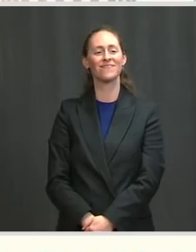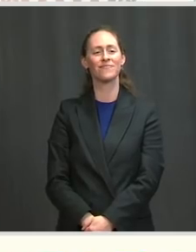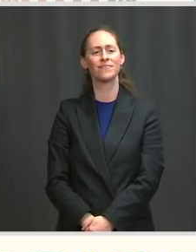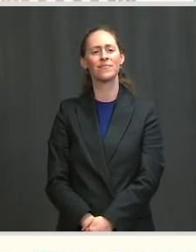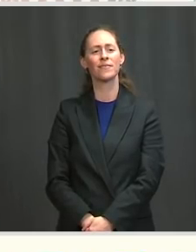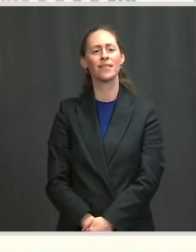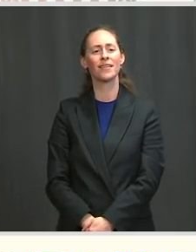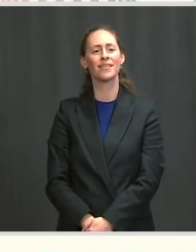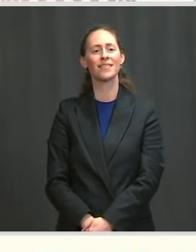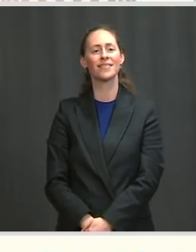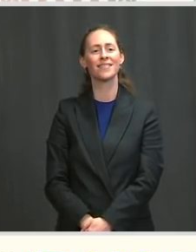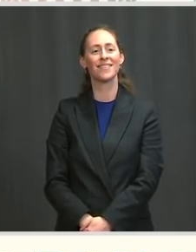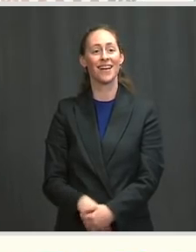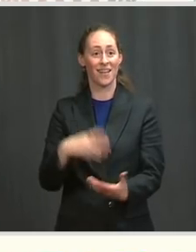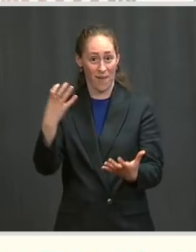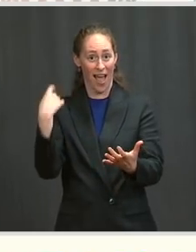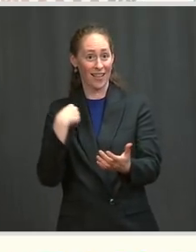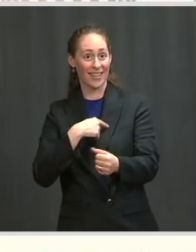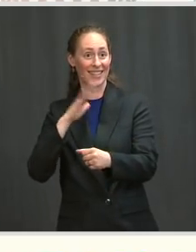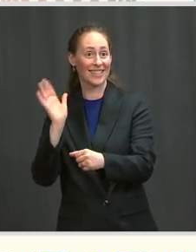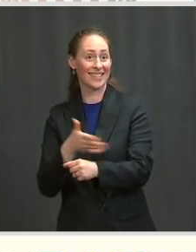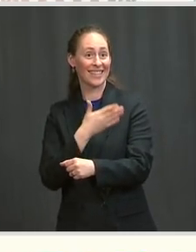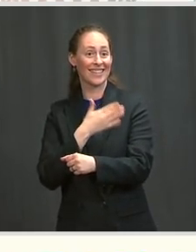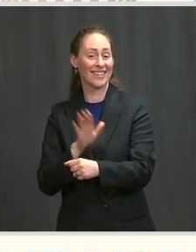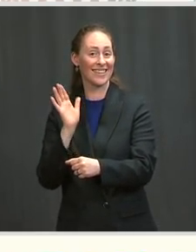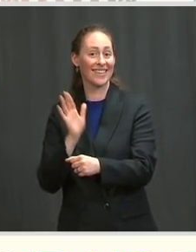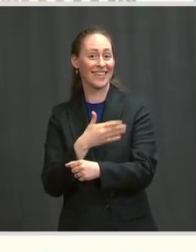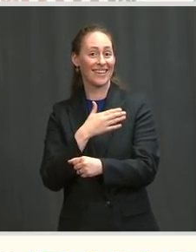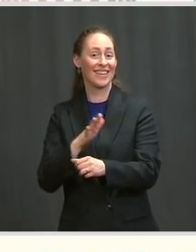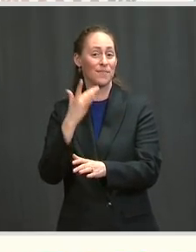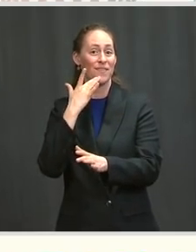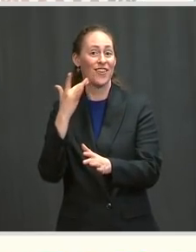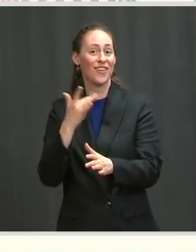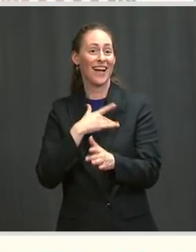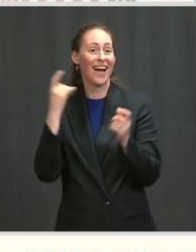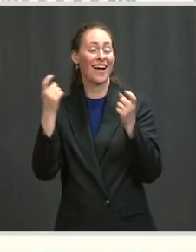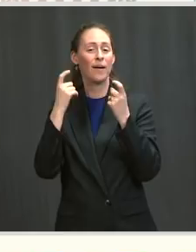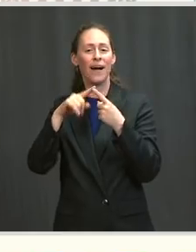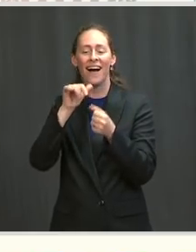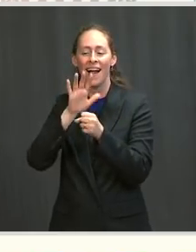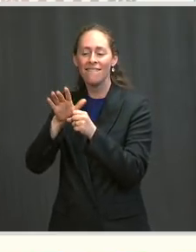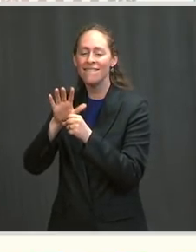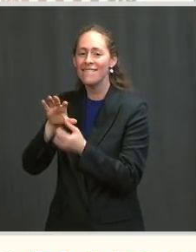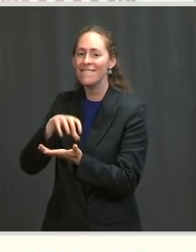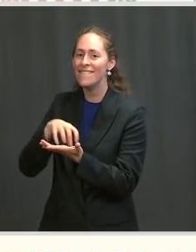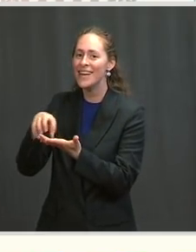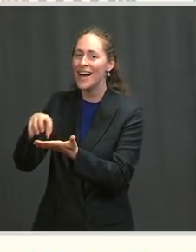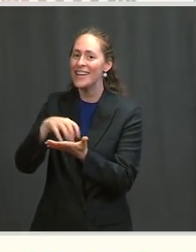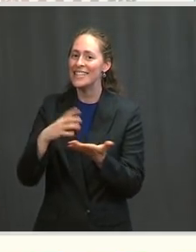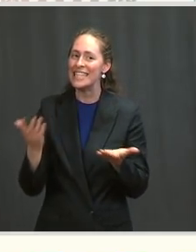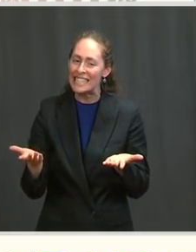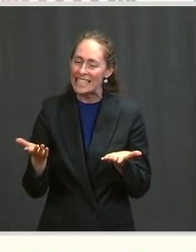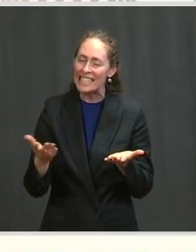We got a bunch of cupcakes, but not enough for everybody. But -- and, Mr. Secretary, thank you.